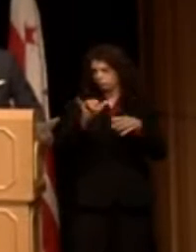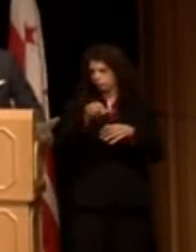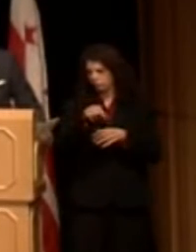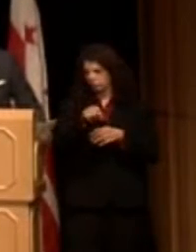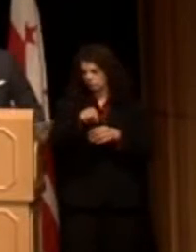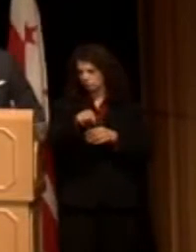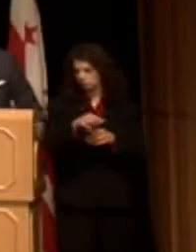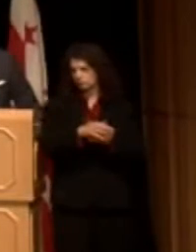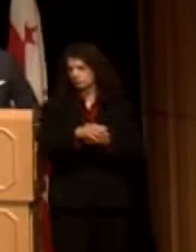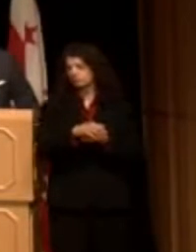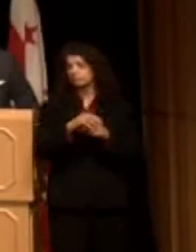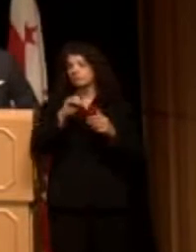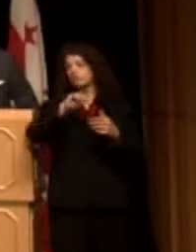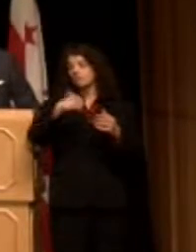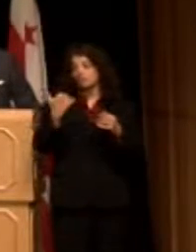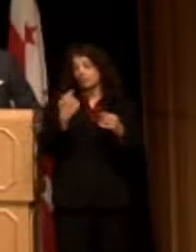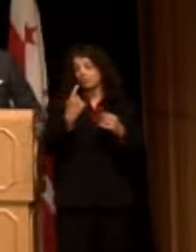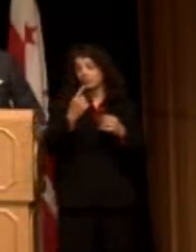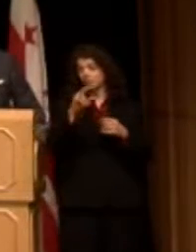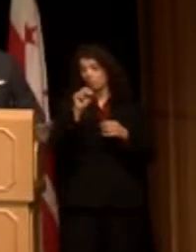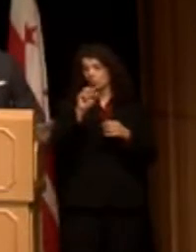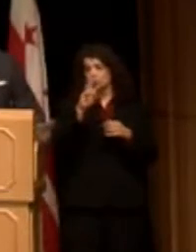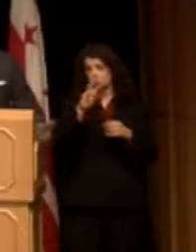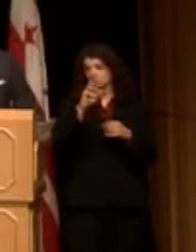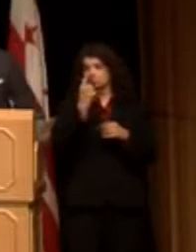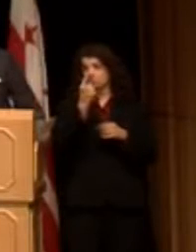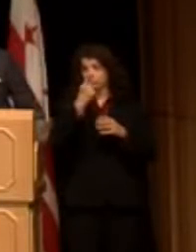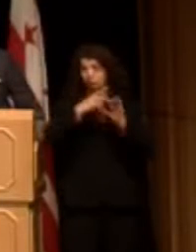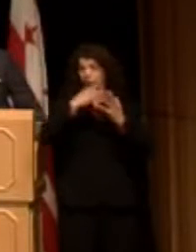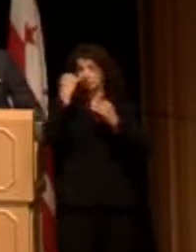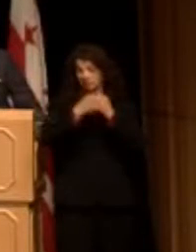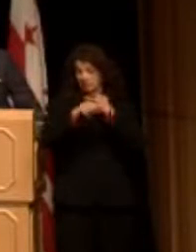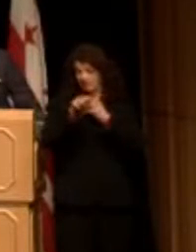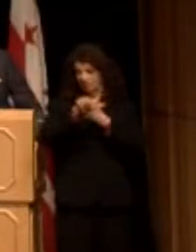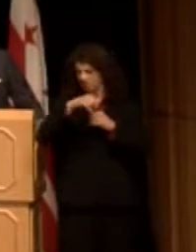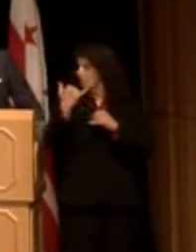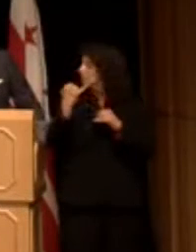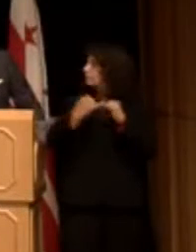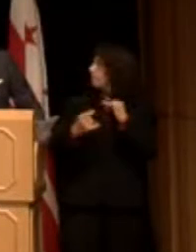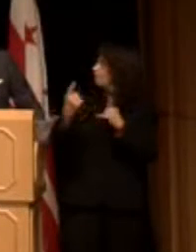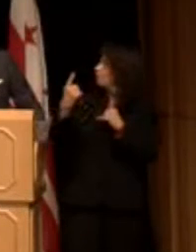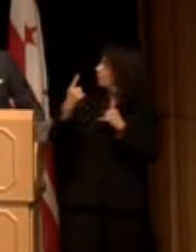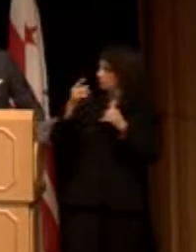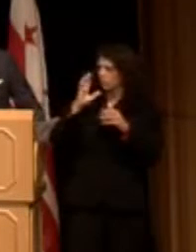COMMUNITIES NORTHWEST 1 PROJECT. NEXT UP IS EASTERN BRANCH BOYS